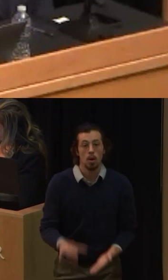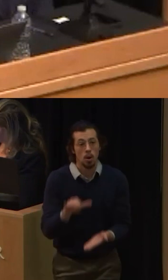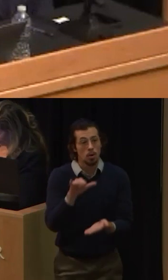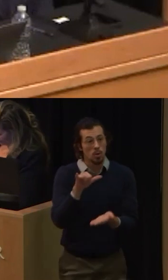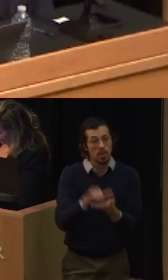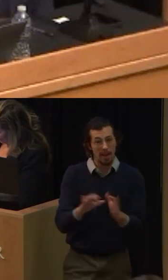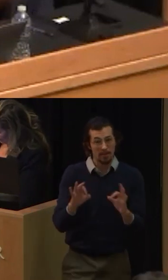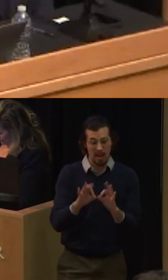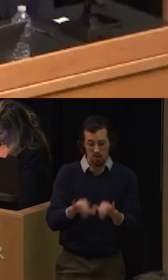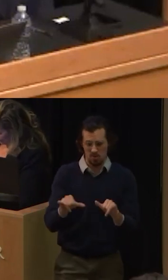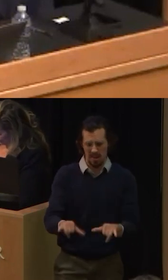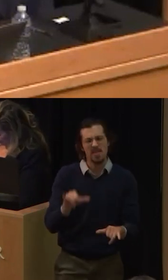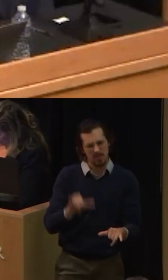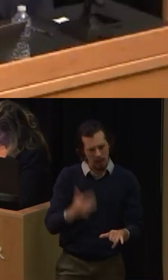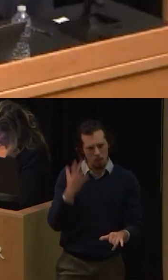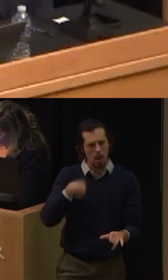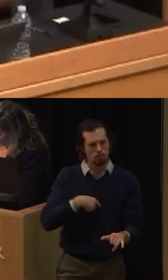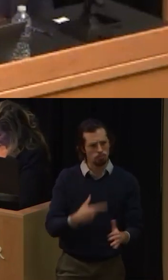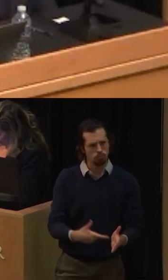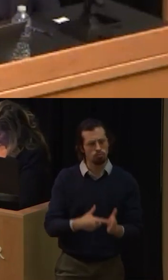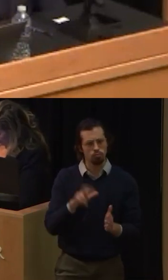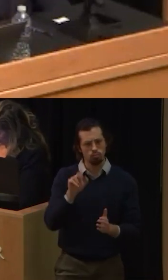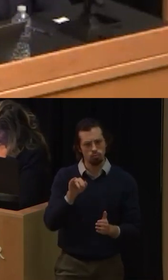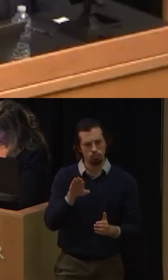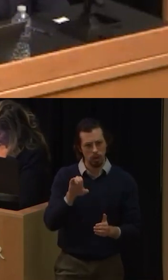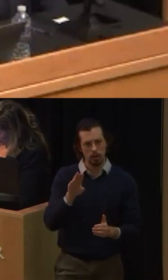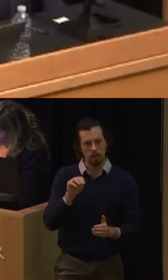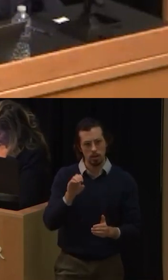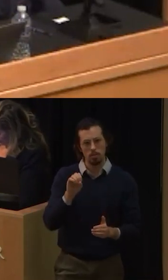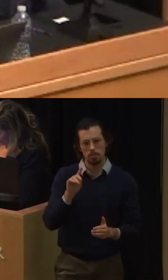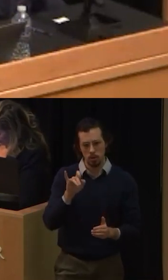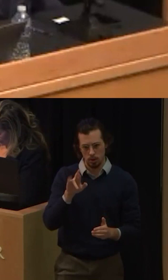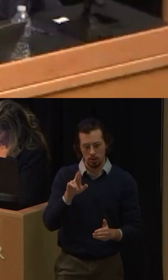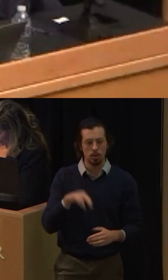we were part of the sponsors of that, my role, as commissioner of neighborhood and business development,